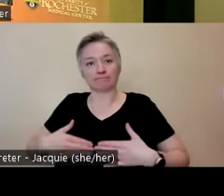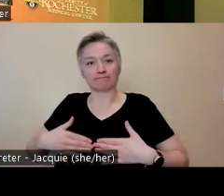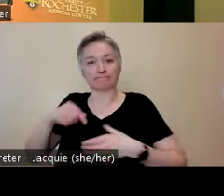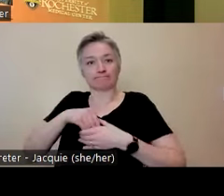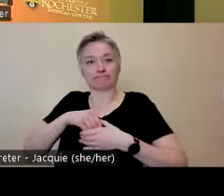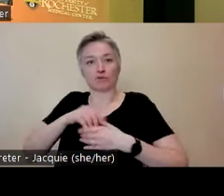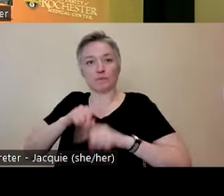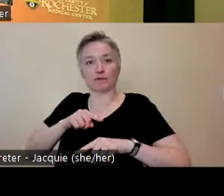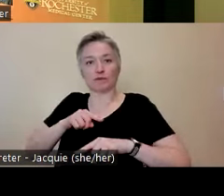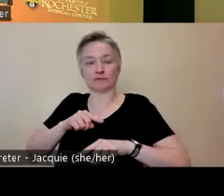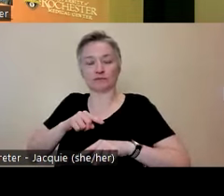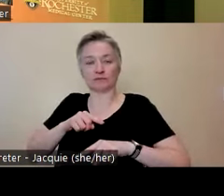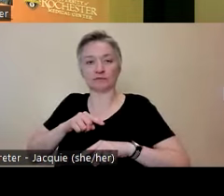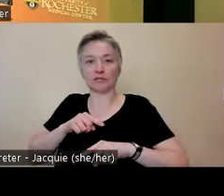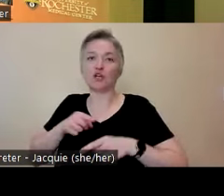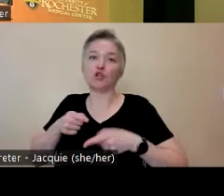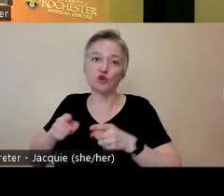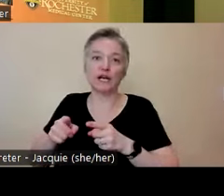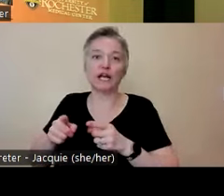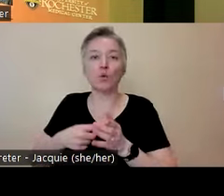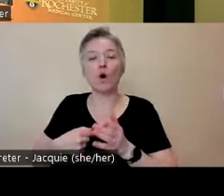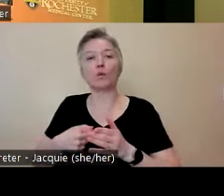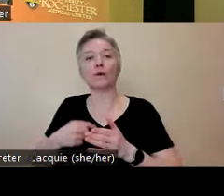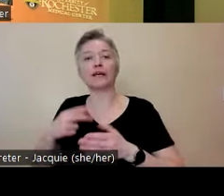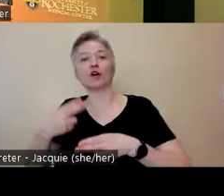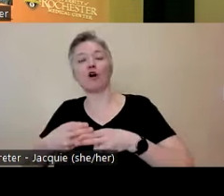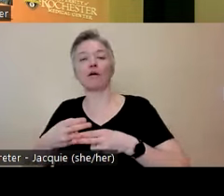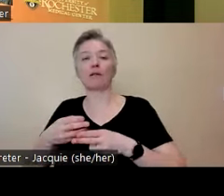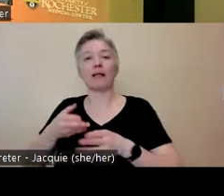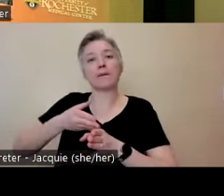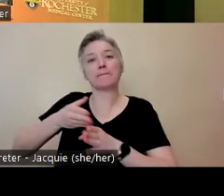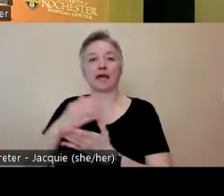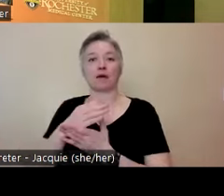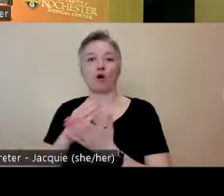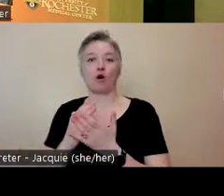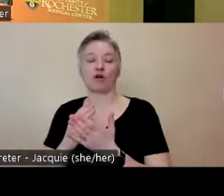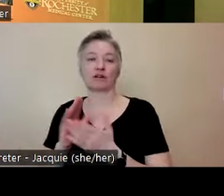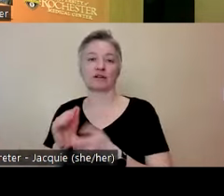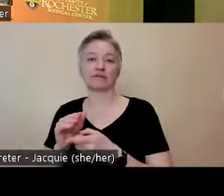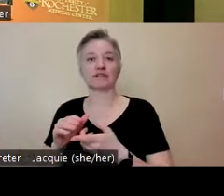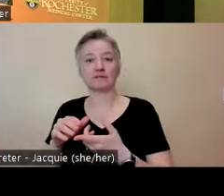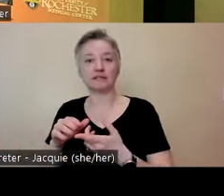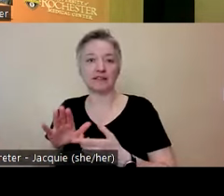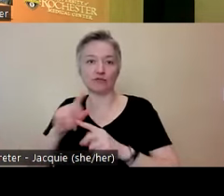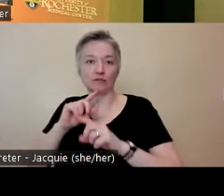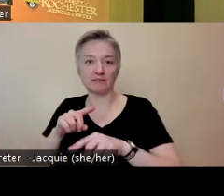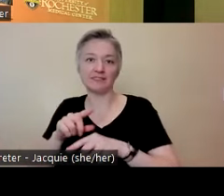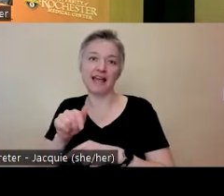what's considered the core component of an Autism evaluation the [ __ ] it's really a social stress